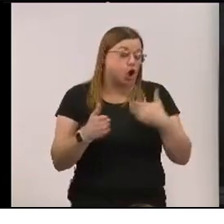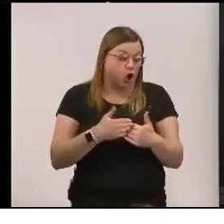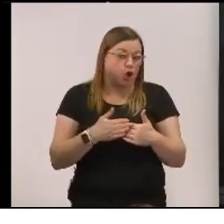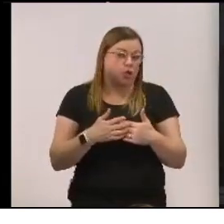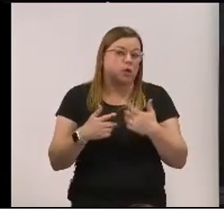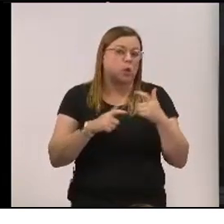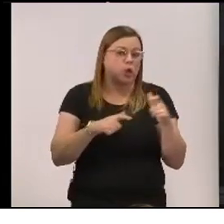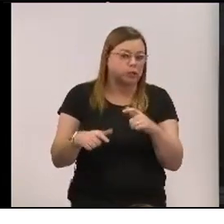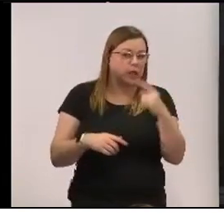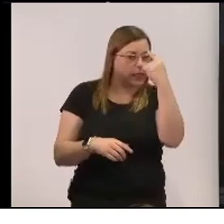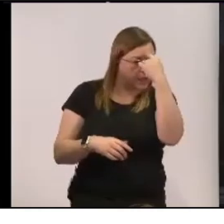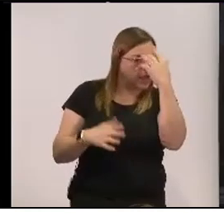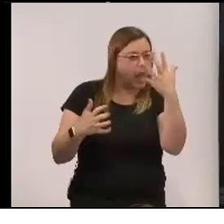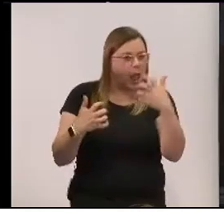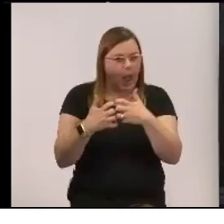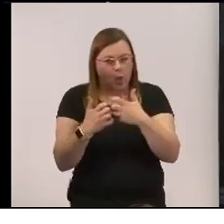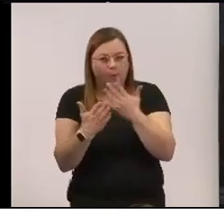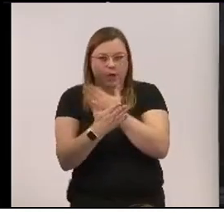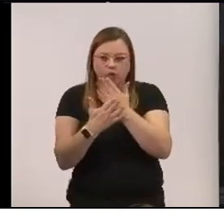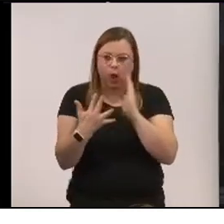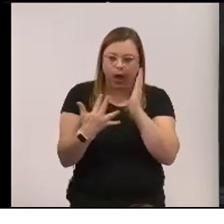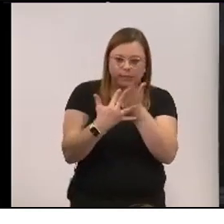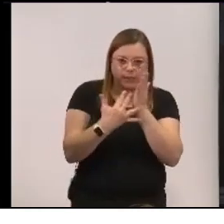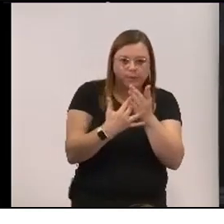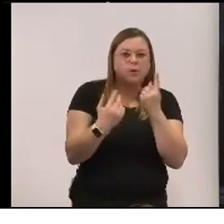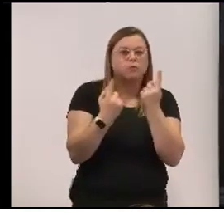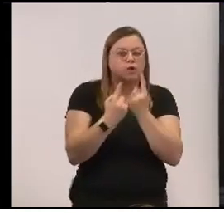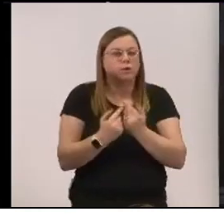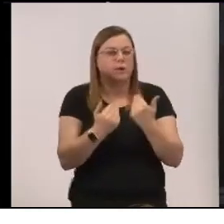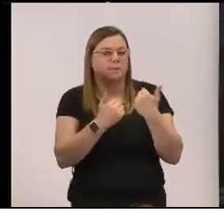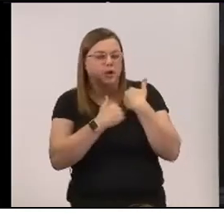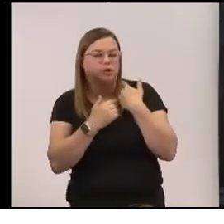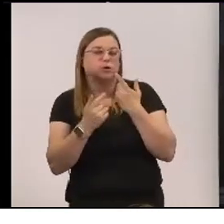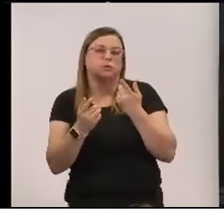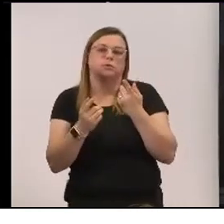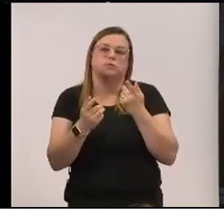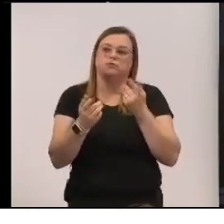about ways to inject accessibility throughout product managers responsibilities or design or